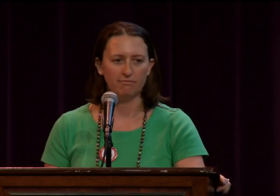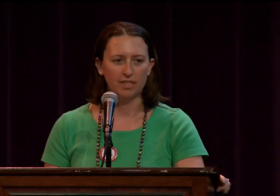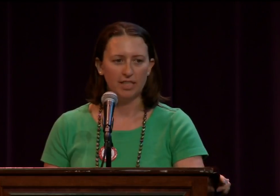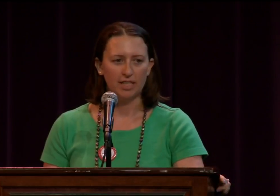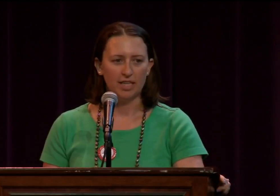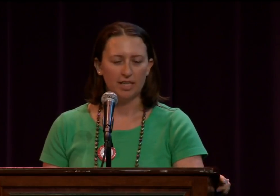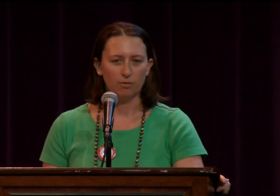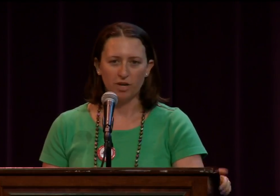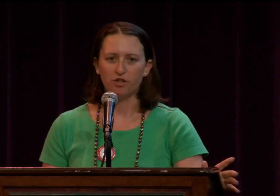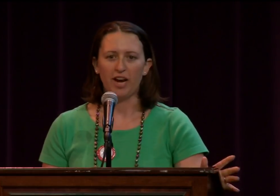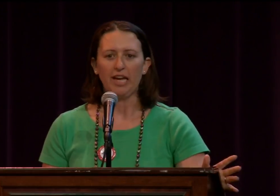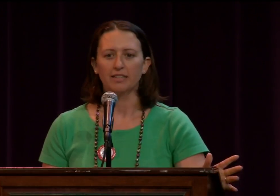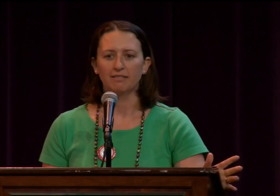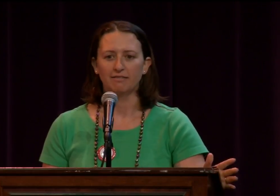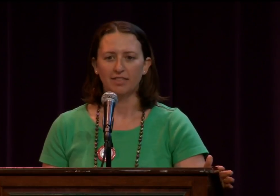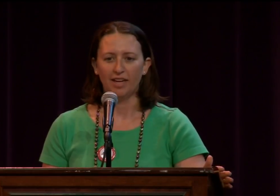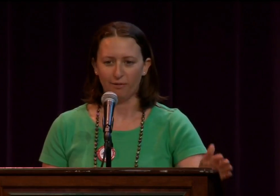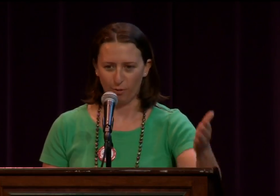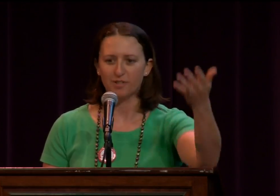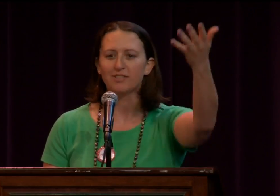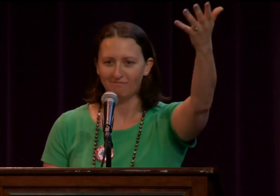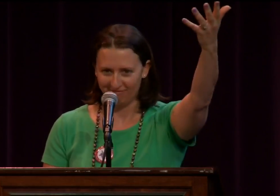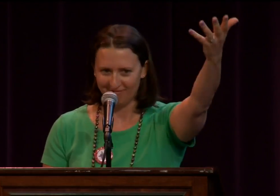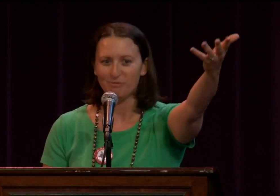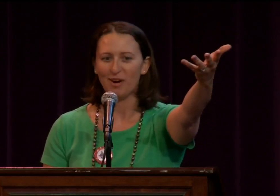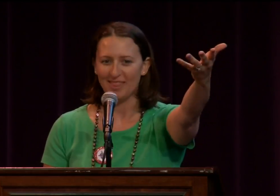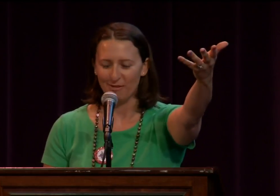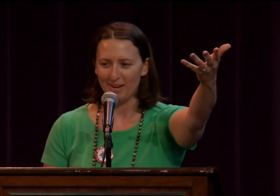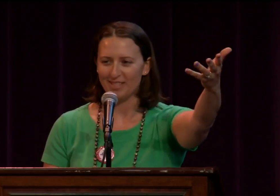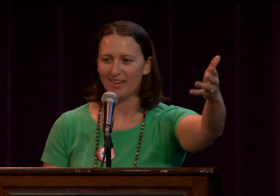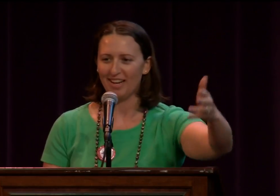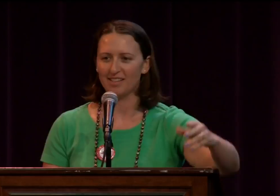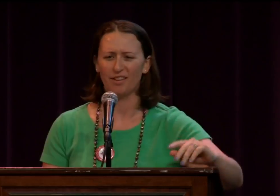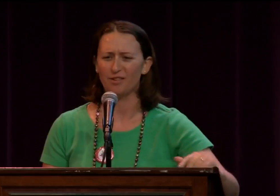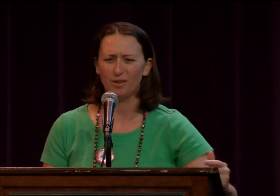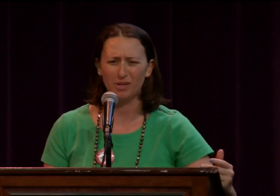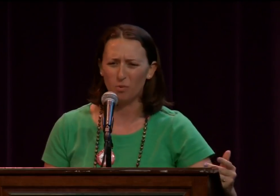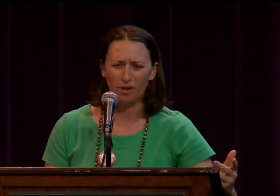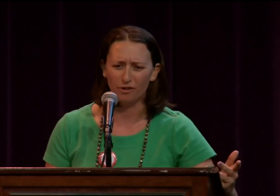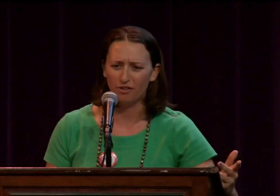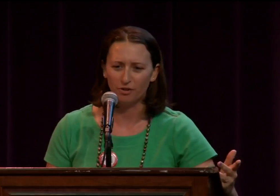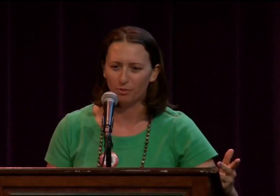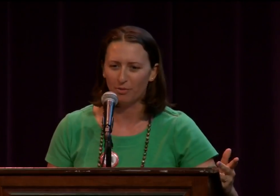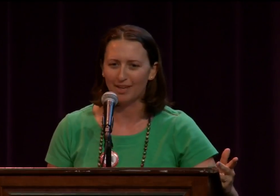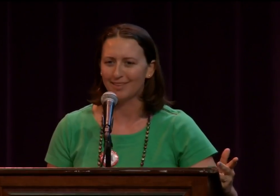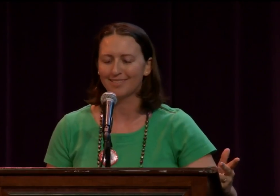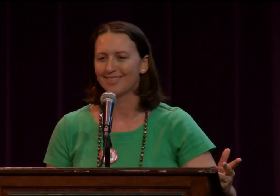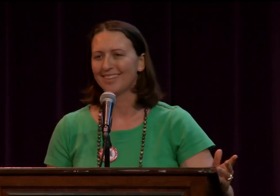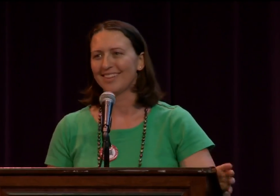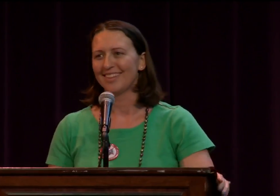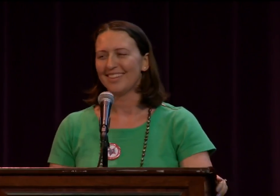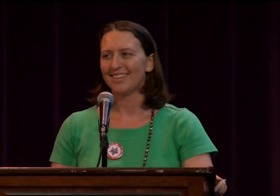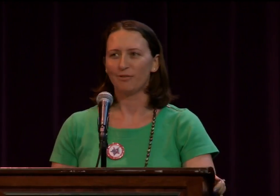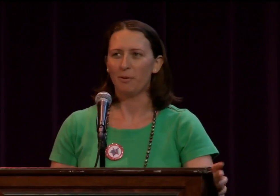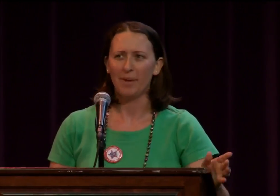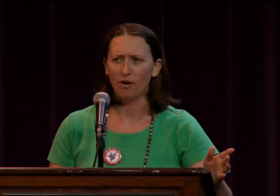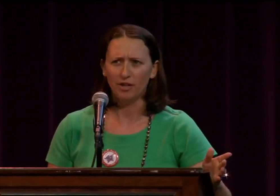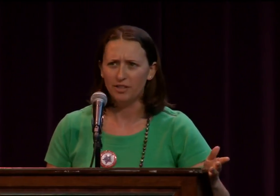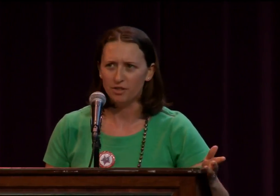RAISE YOUR HAND. AND, OF COURSE, RIGHT, THEY RAISE THEIR HANDS. THERE'S ALWAYS ONE OR TWO, RIGHT?